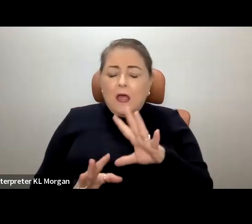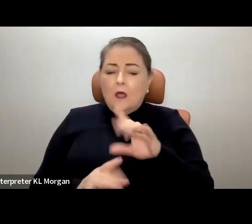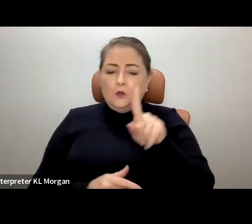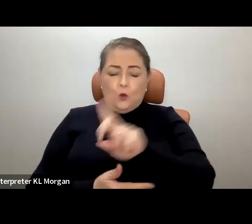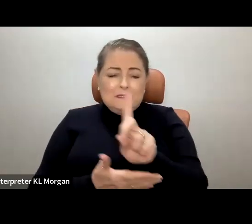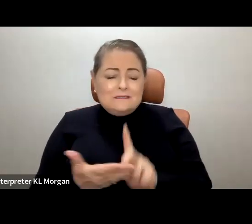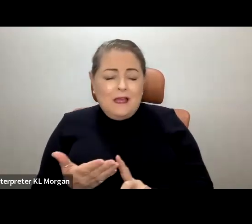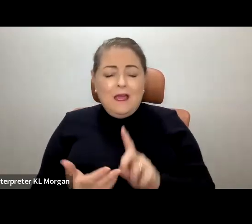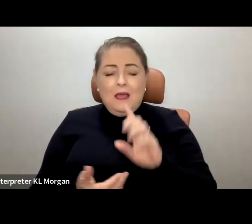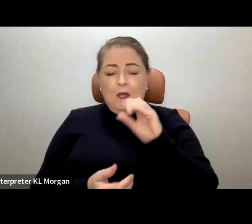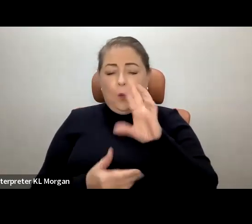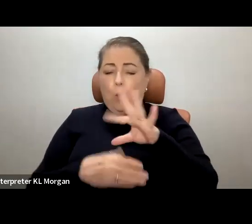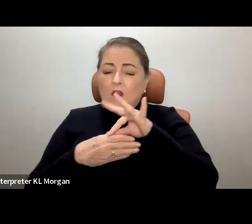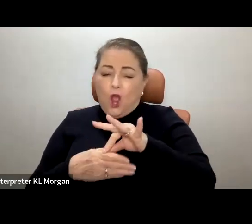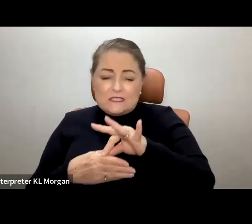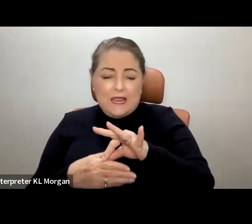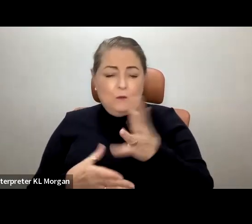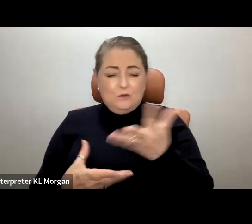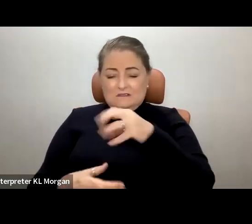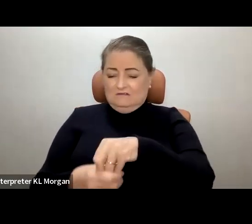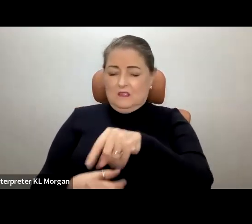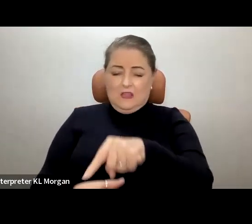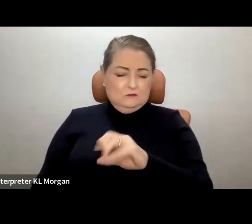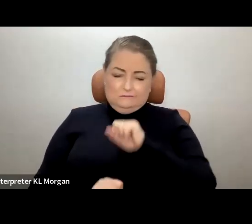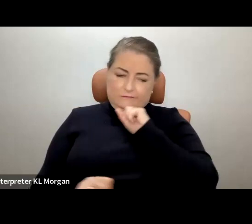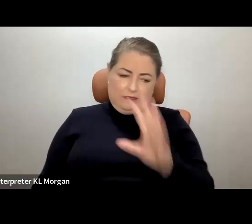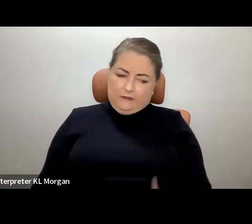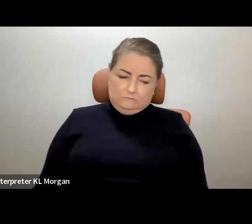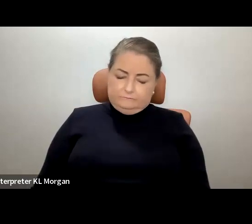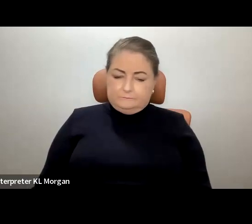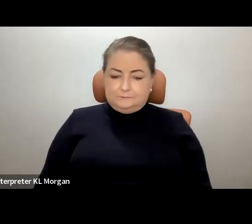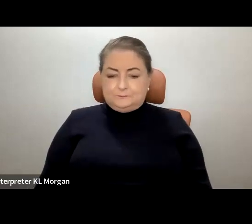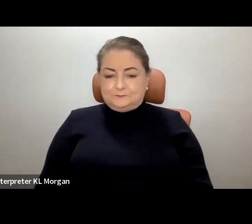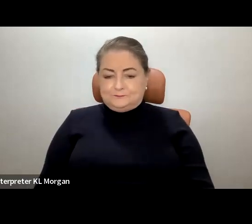it, or the content you have on it.